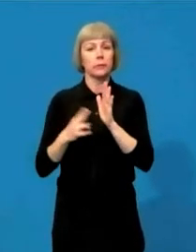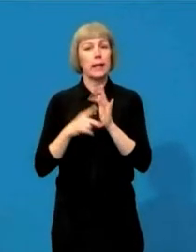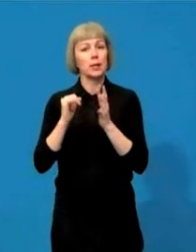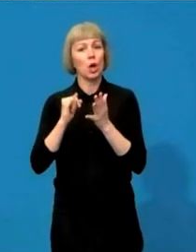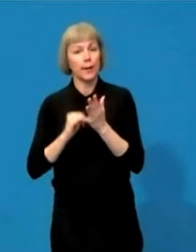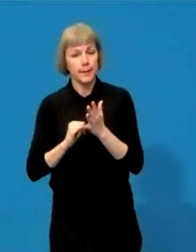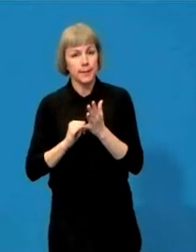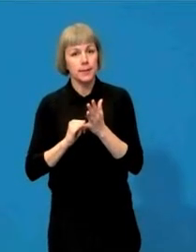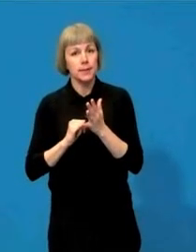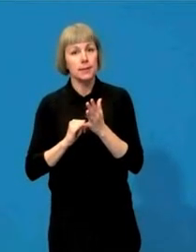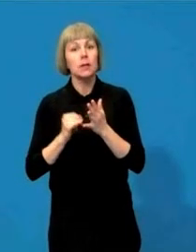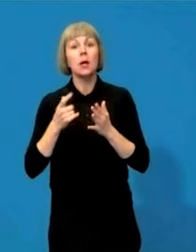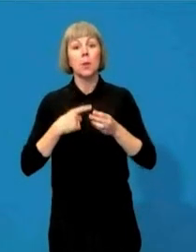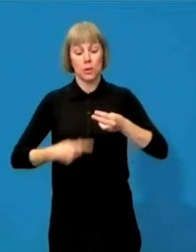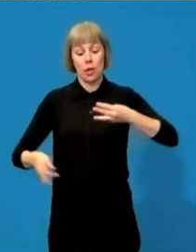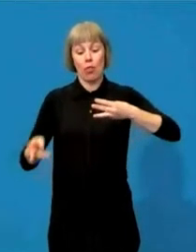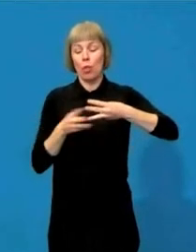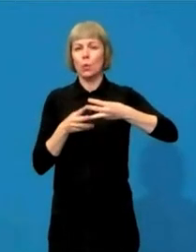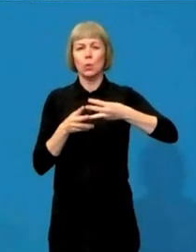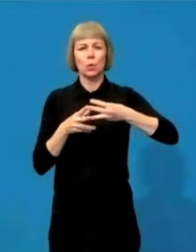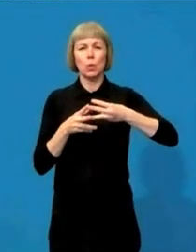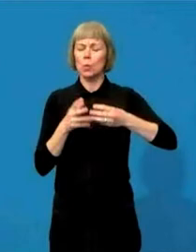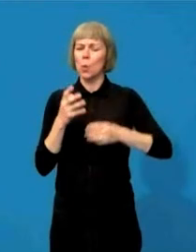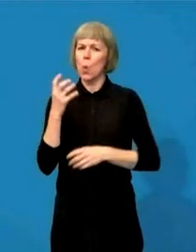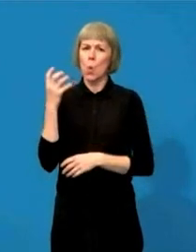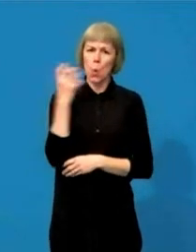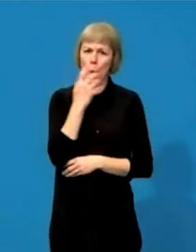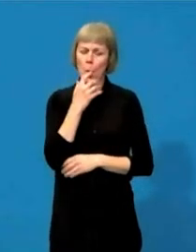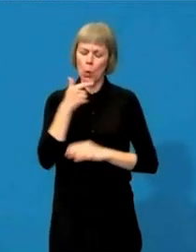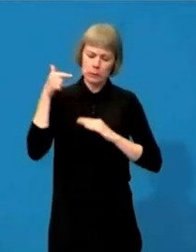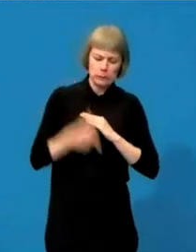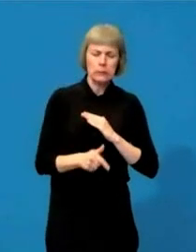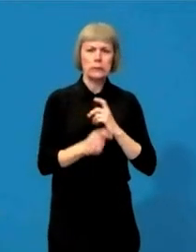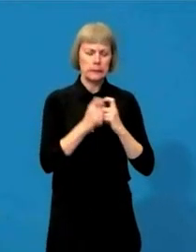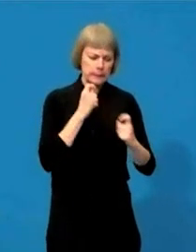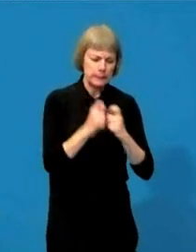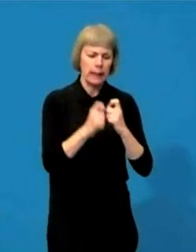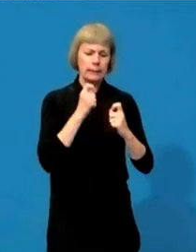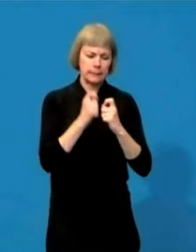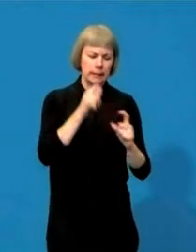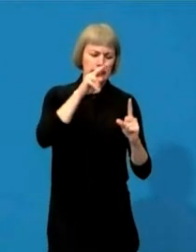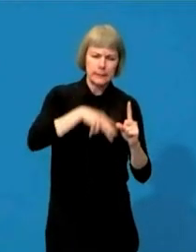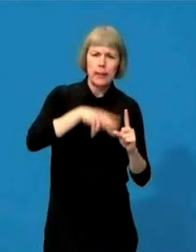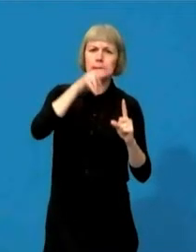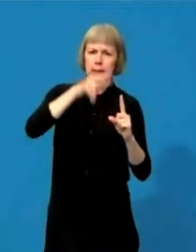go through a rigorous assessment, and I did not - you know, the way my two grandsons are,